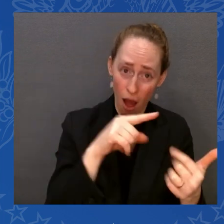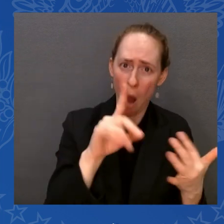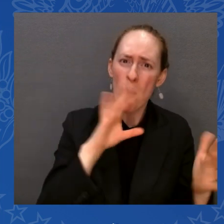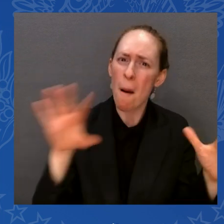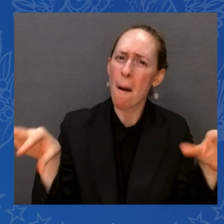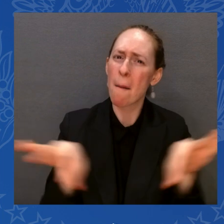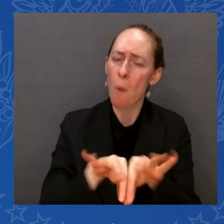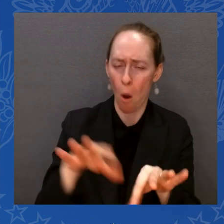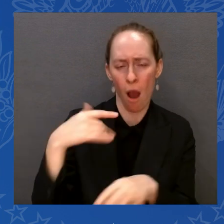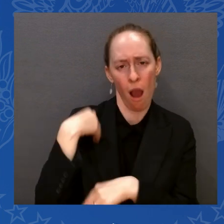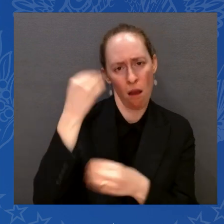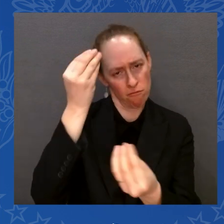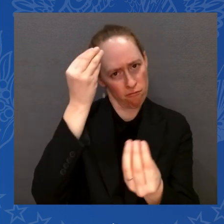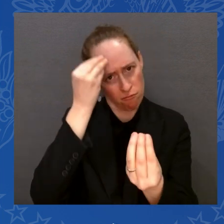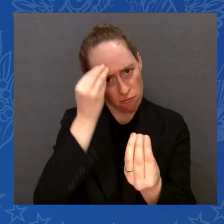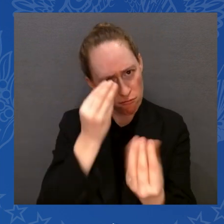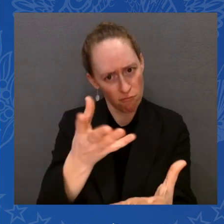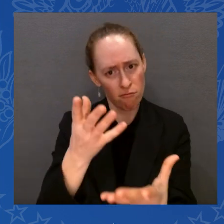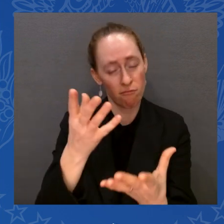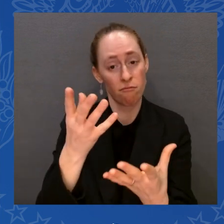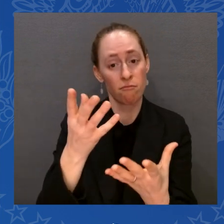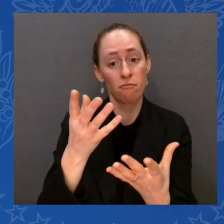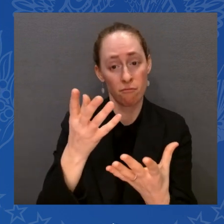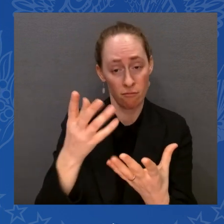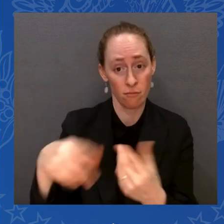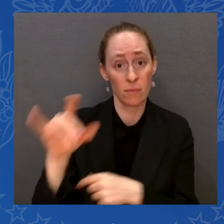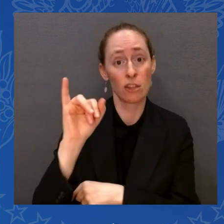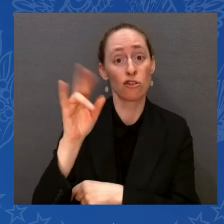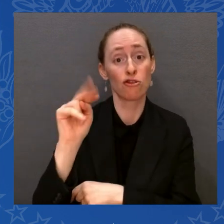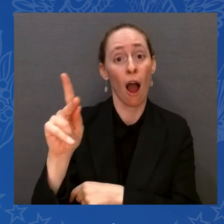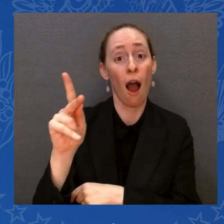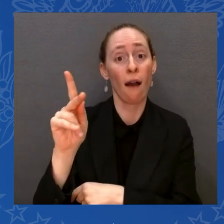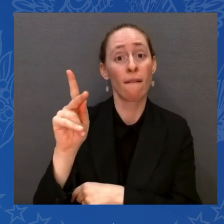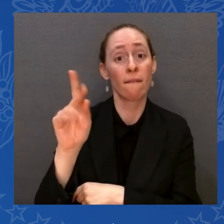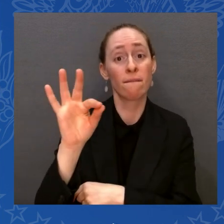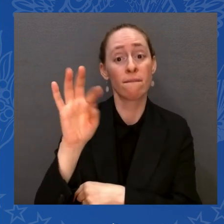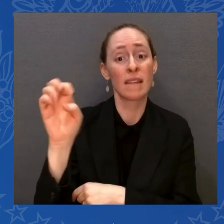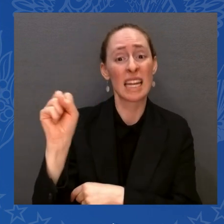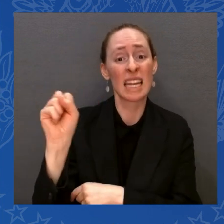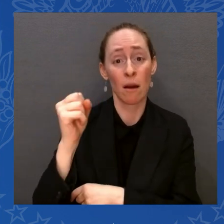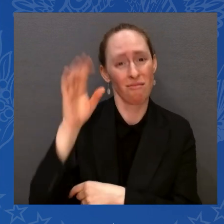Well, let me tell you something: Junk fees may not matter to the wealthy people, but they matter to most folks, like the home I grew up in.